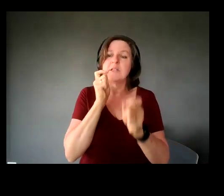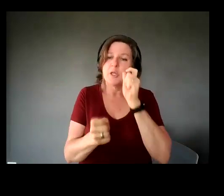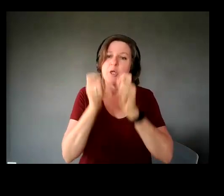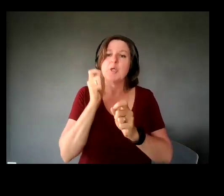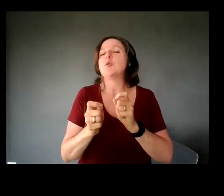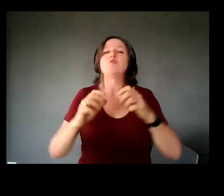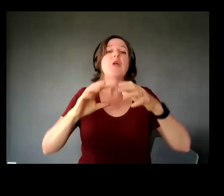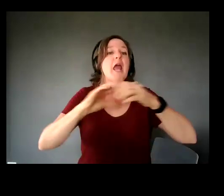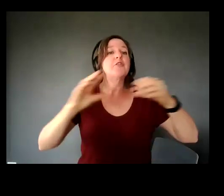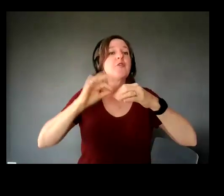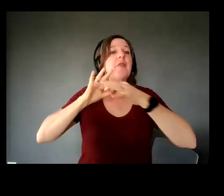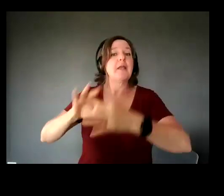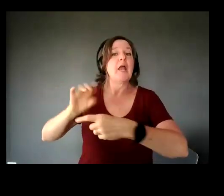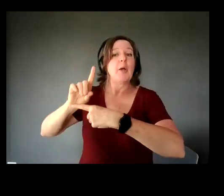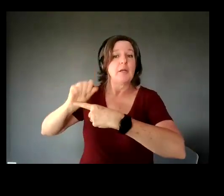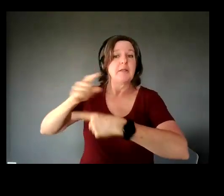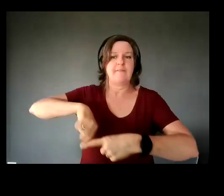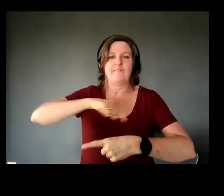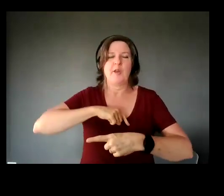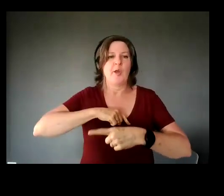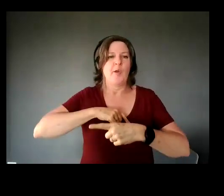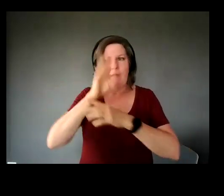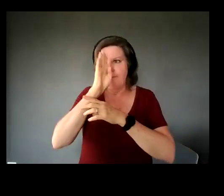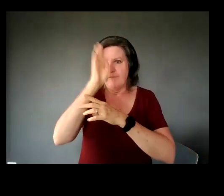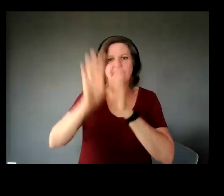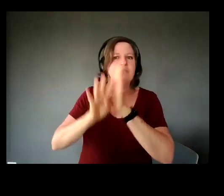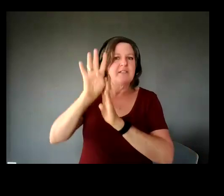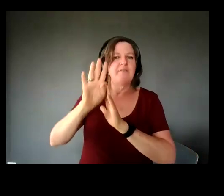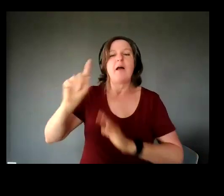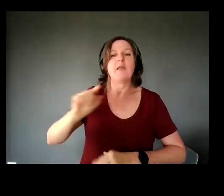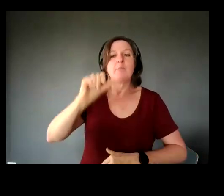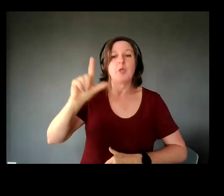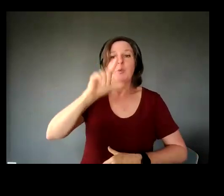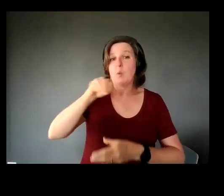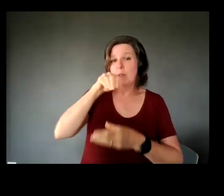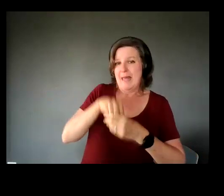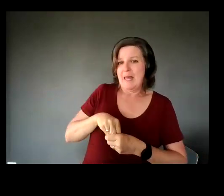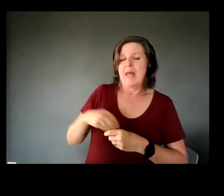we have developed a tool that is embedded within a candidate's profile that they can choose to